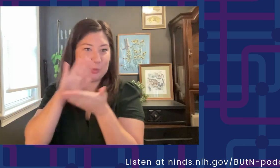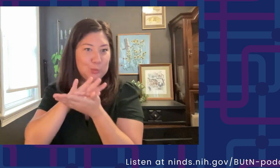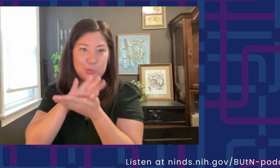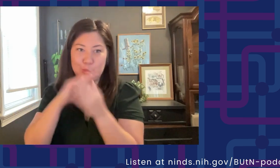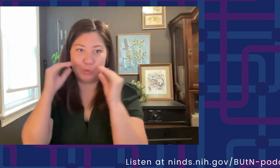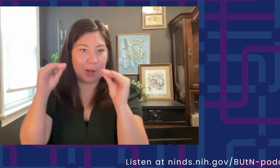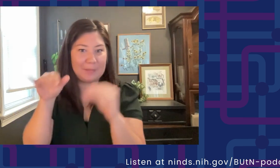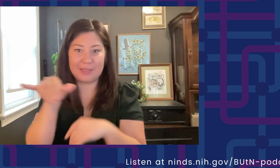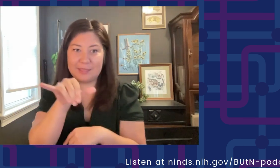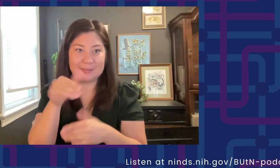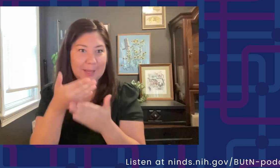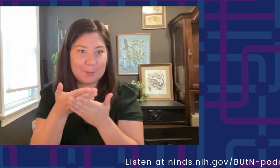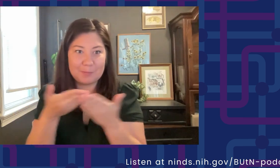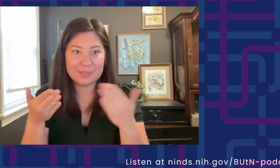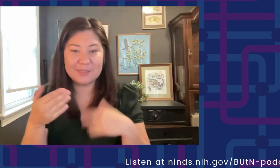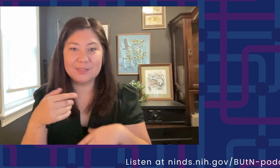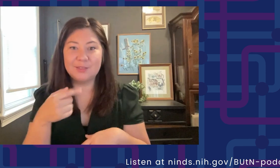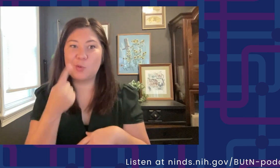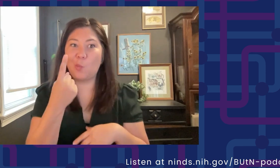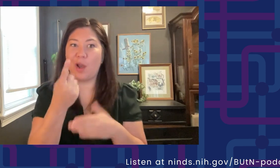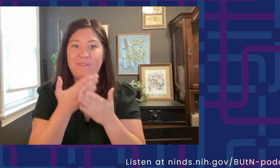During grad school, my PI taught me the same thing.